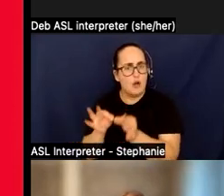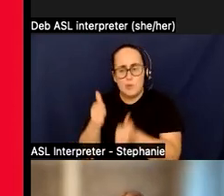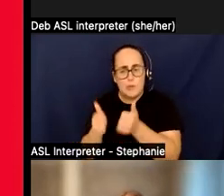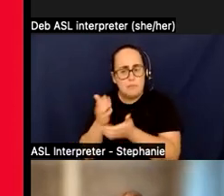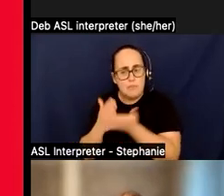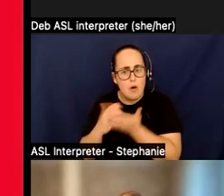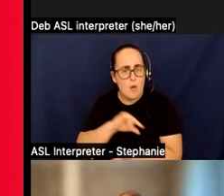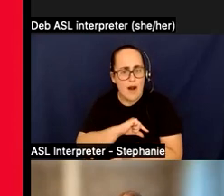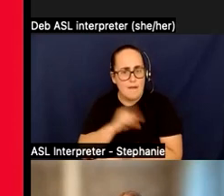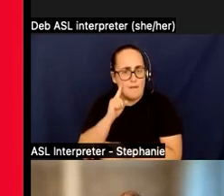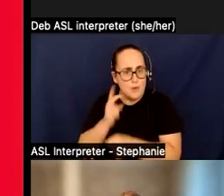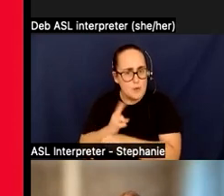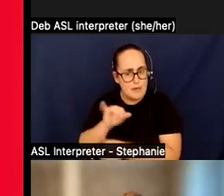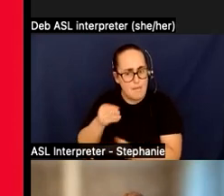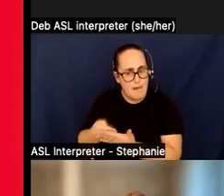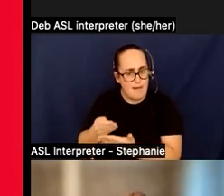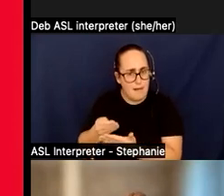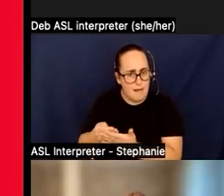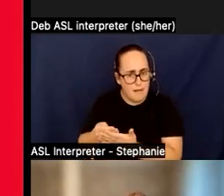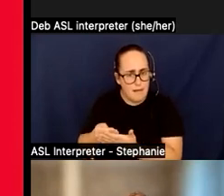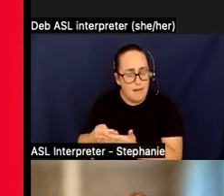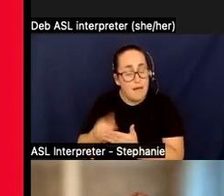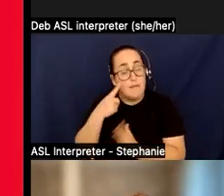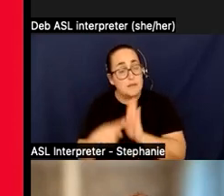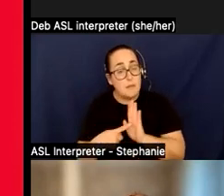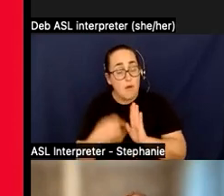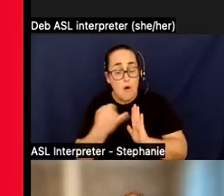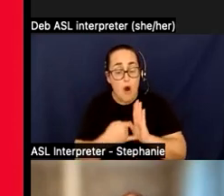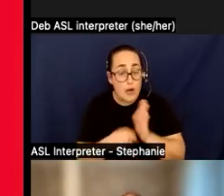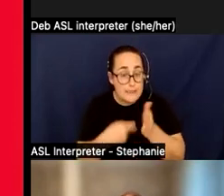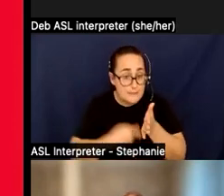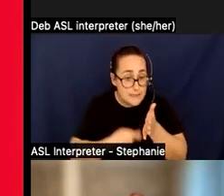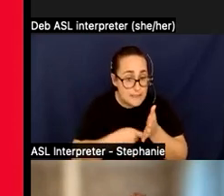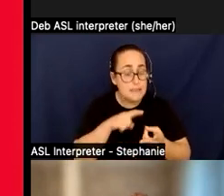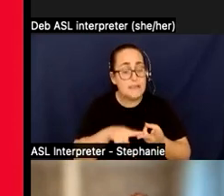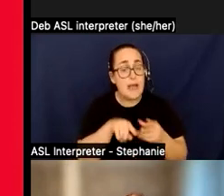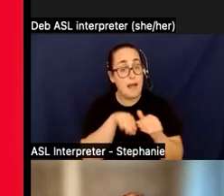this. They cover things like artist fees, accessibility costs and professional fees,